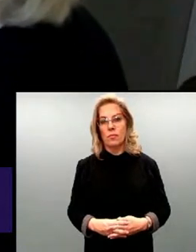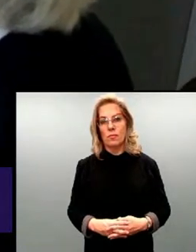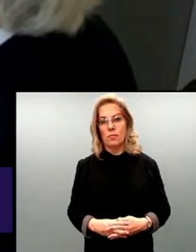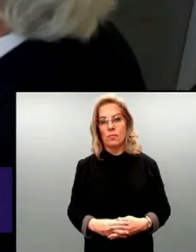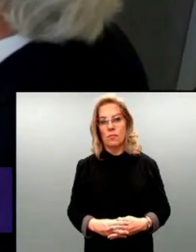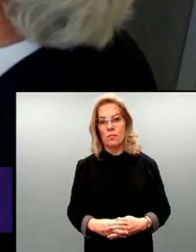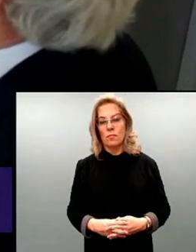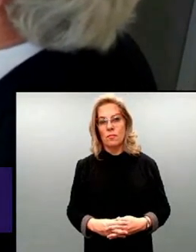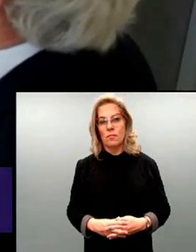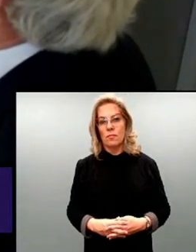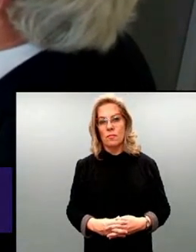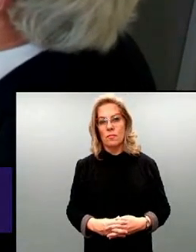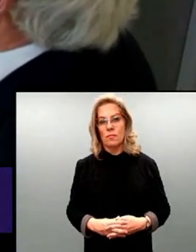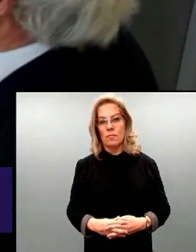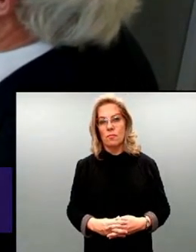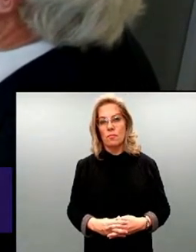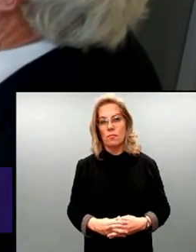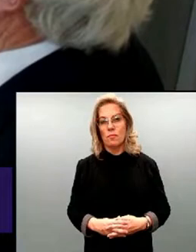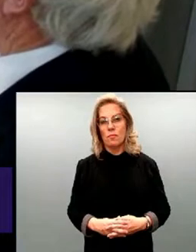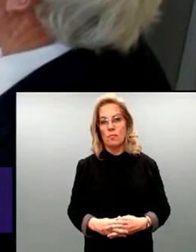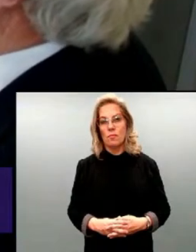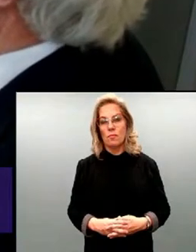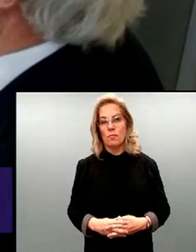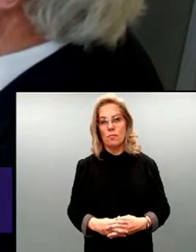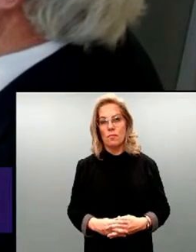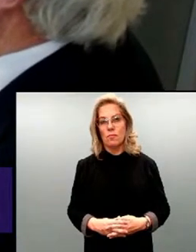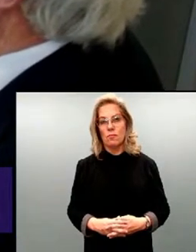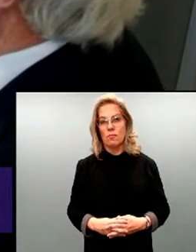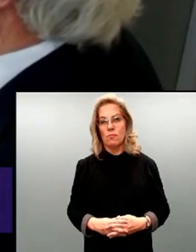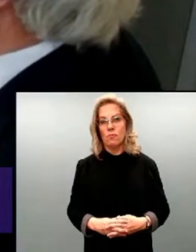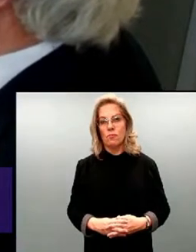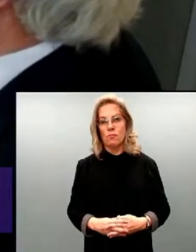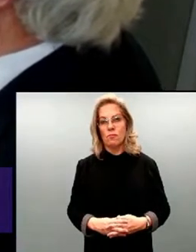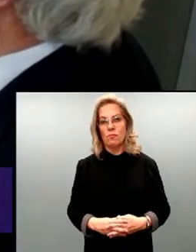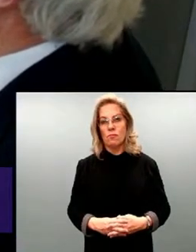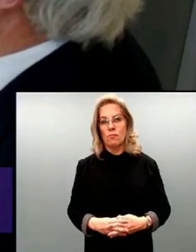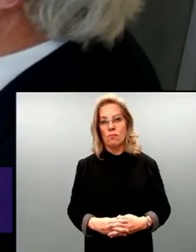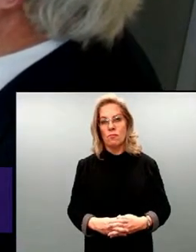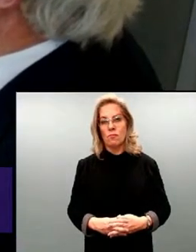name for that non-compliant behaviour, or they might then be denied something. They might miss out on something.